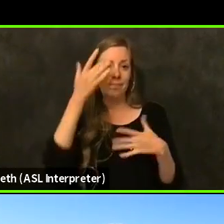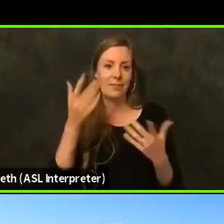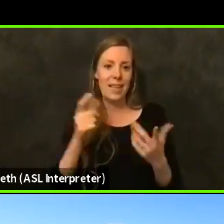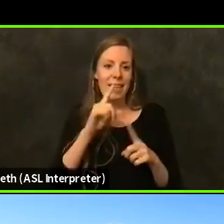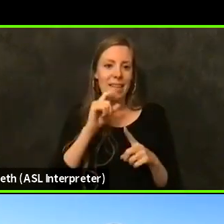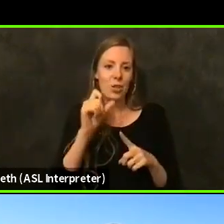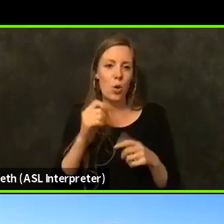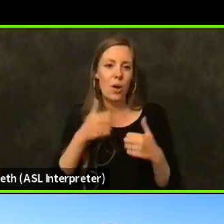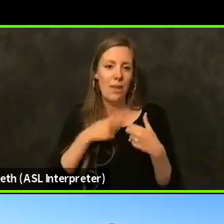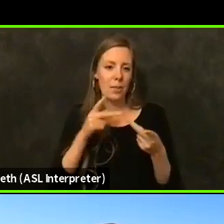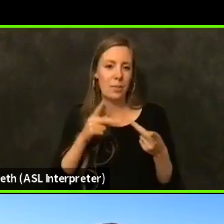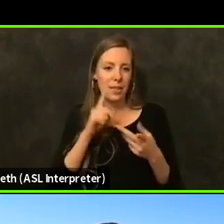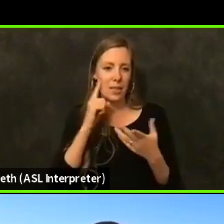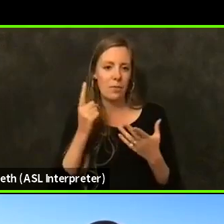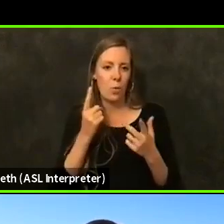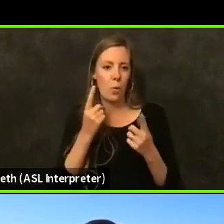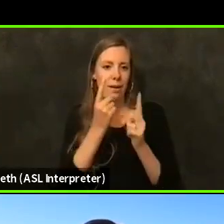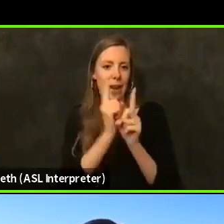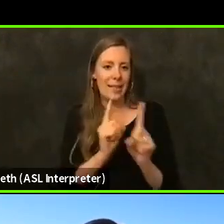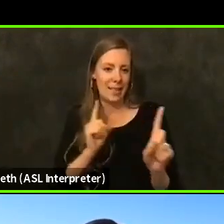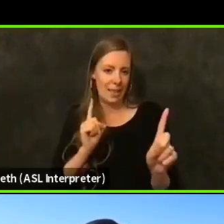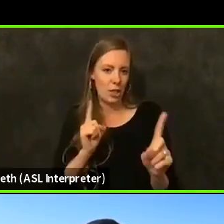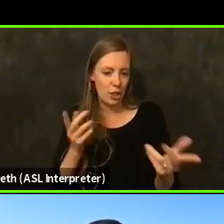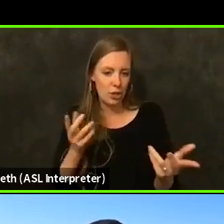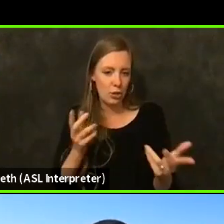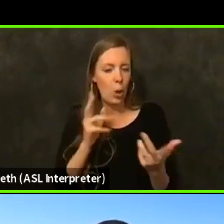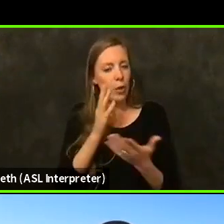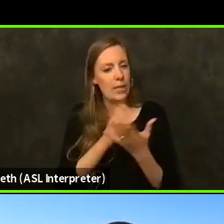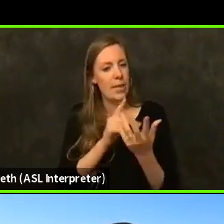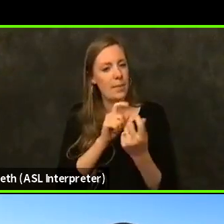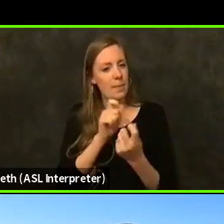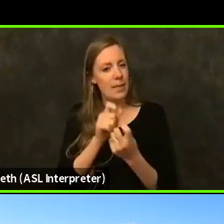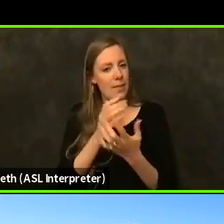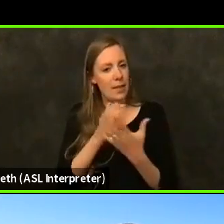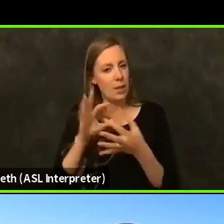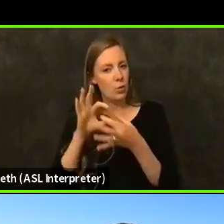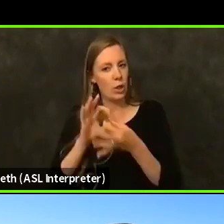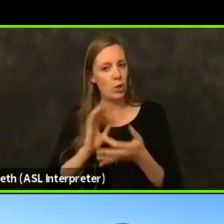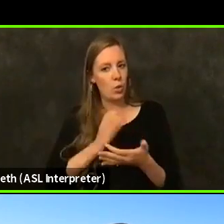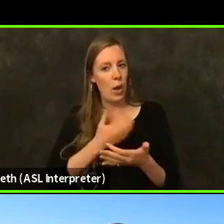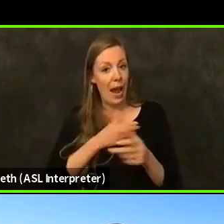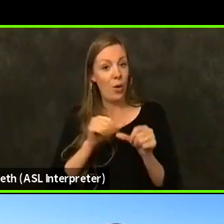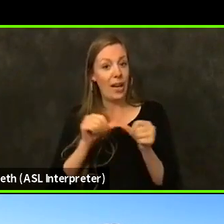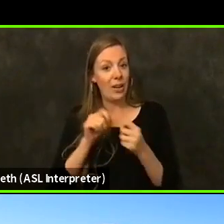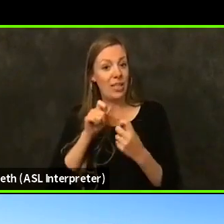So there are some specific things about our county that differentiate us from some